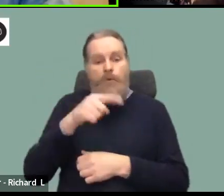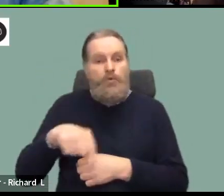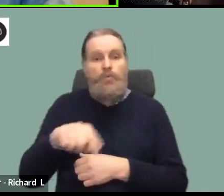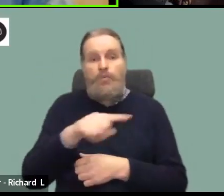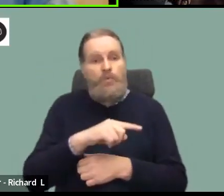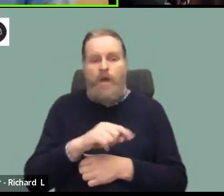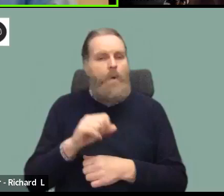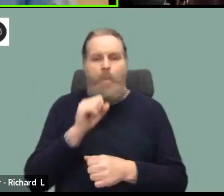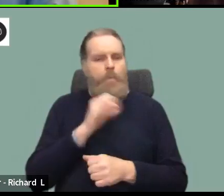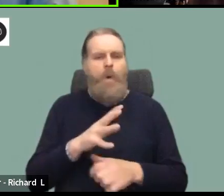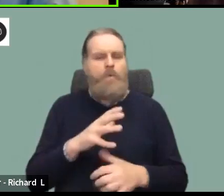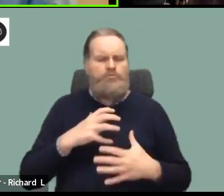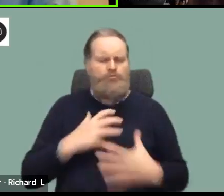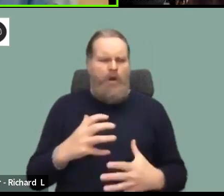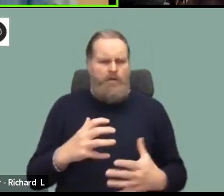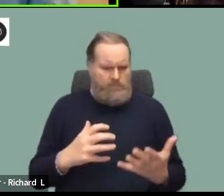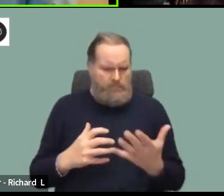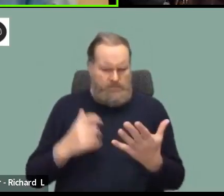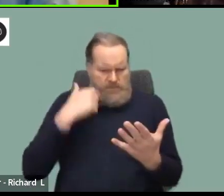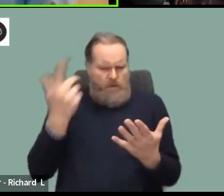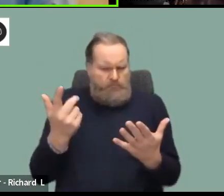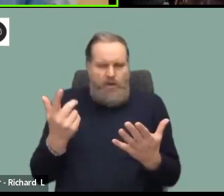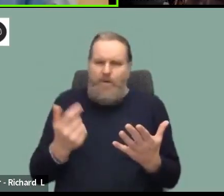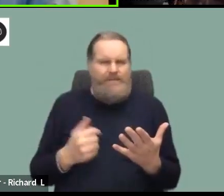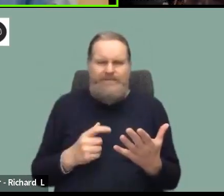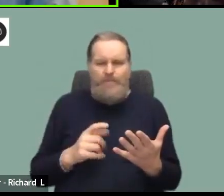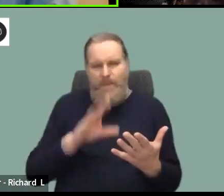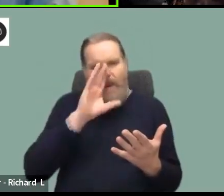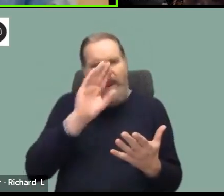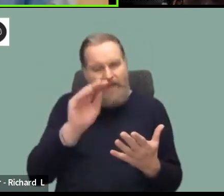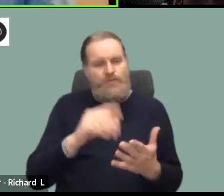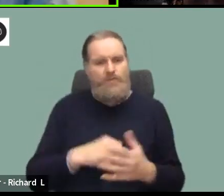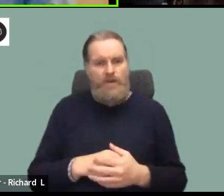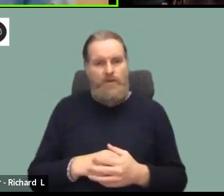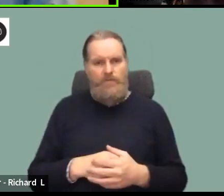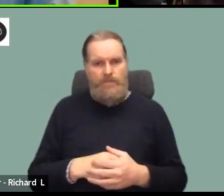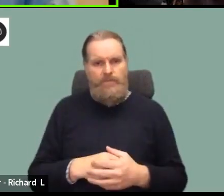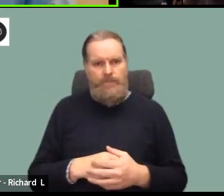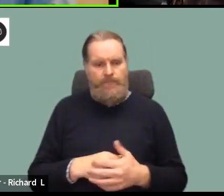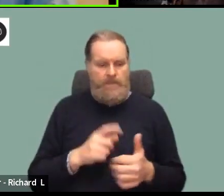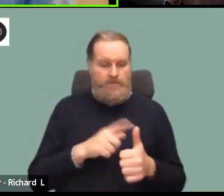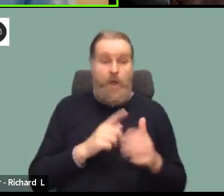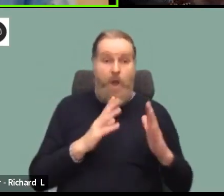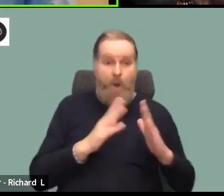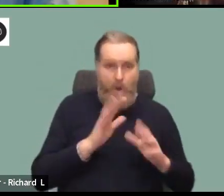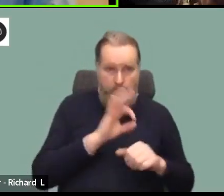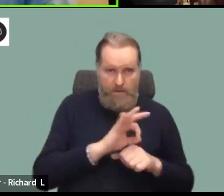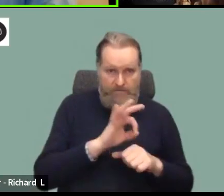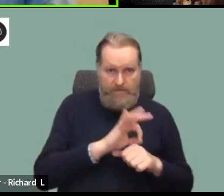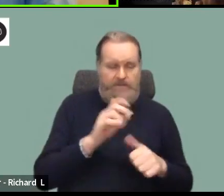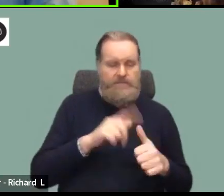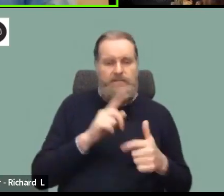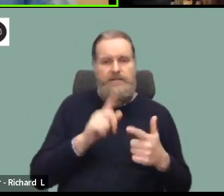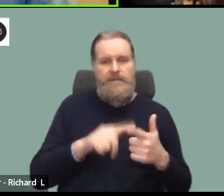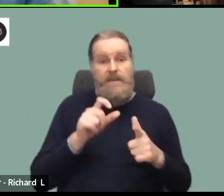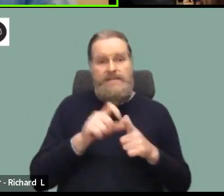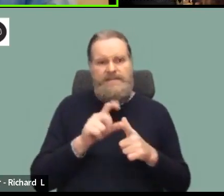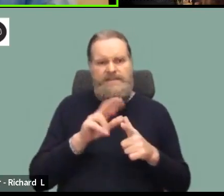So just to nobody is 70 just to nobody is certainly going to get a shock. And you can see the areas. that we've we've currently called in it. ition dition to that, there are